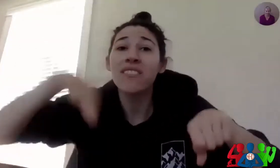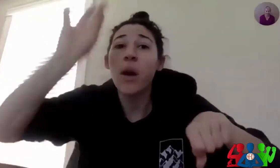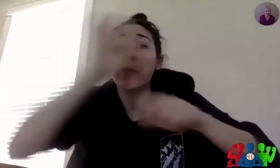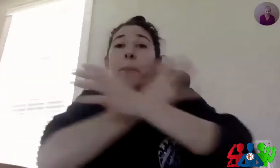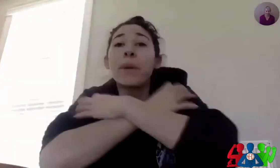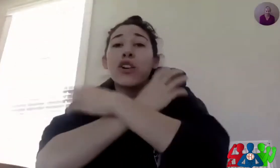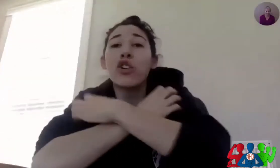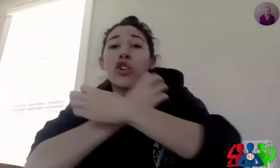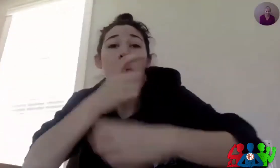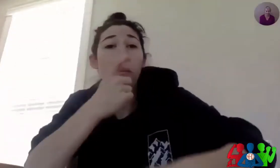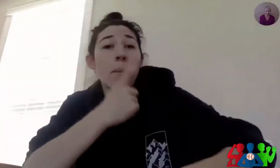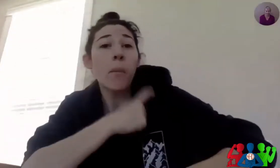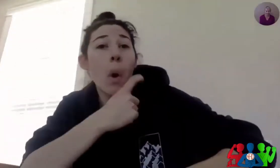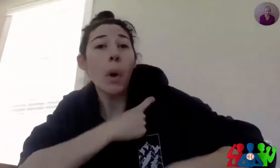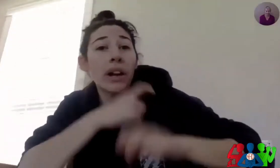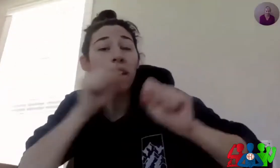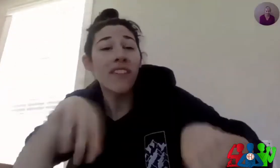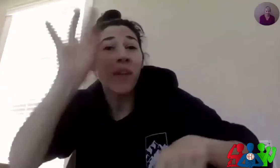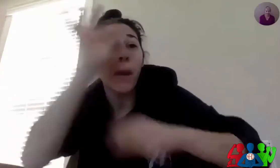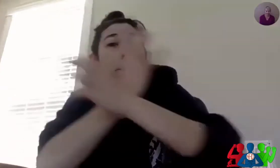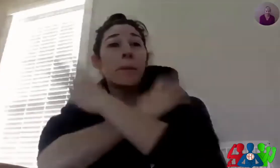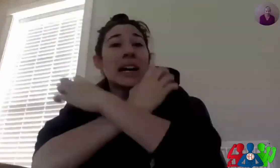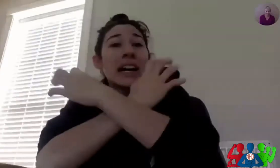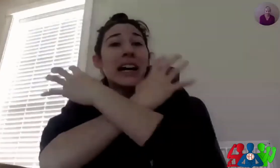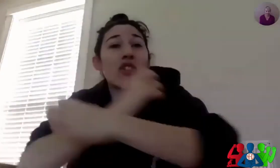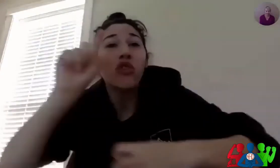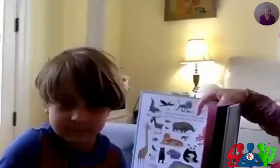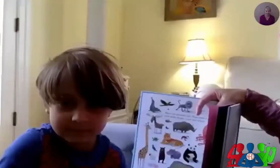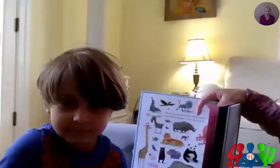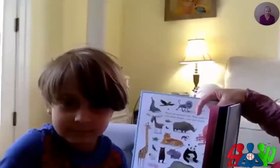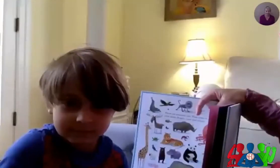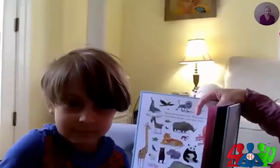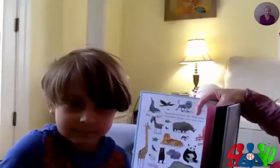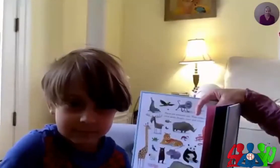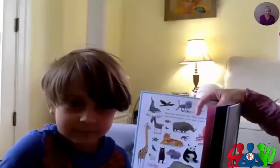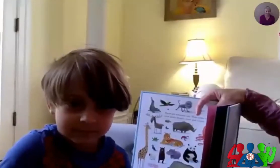Or what but, can you tell me where or can anyone else tell me where the bear is?